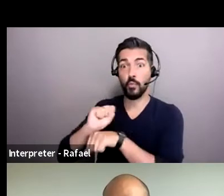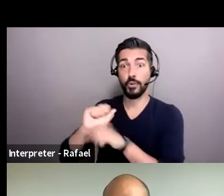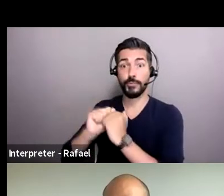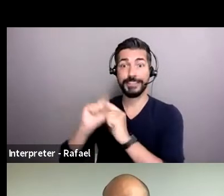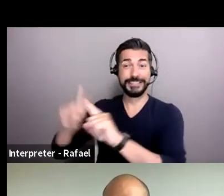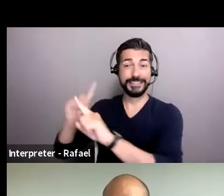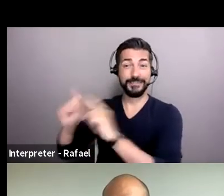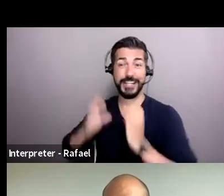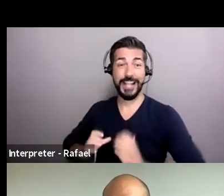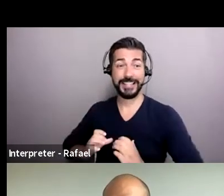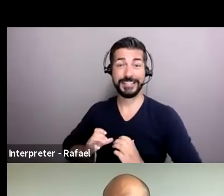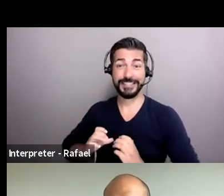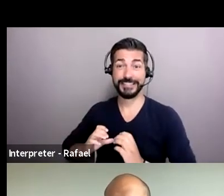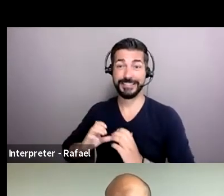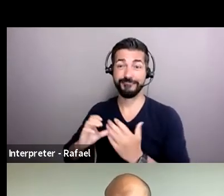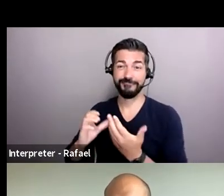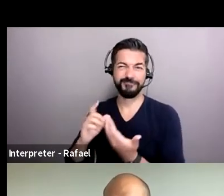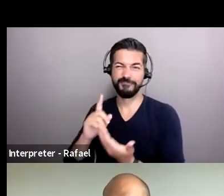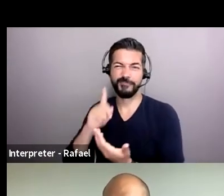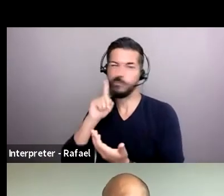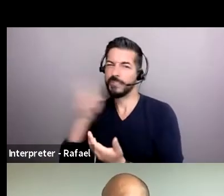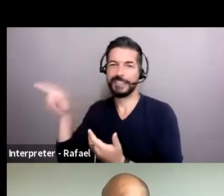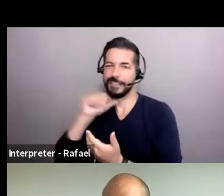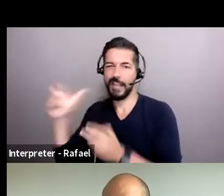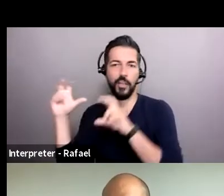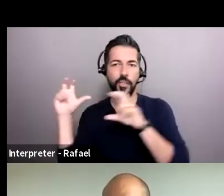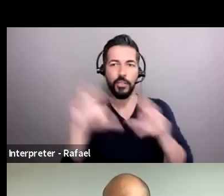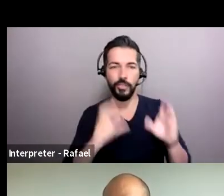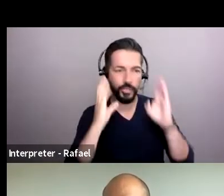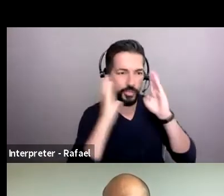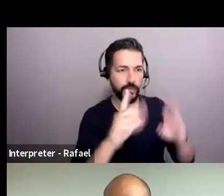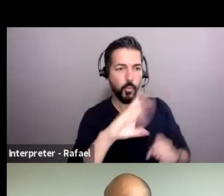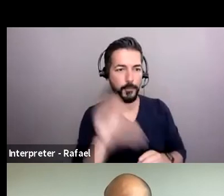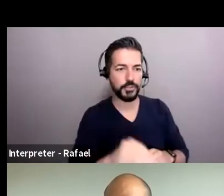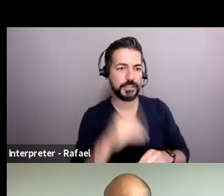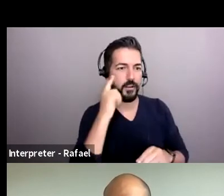So it's not really that invested in house as much as the in house person would do.